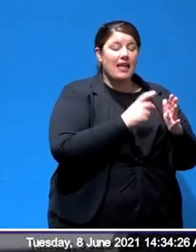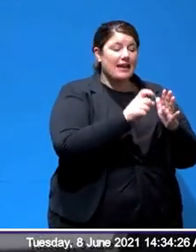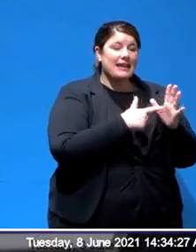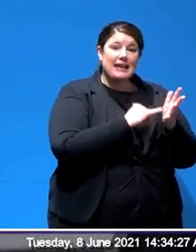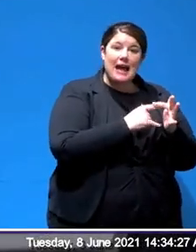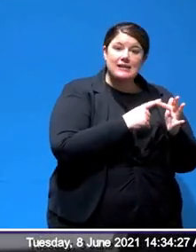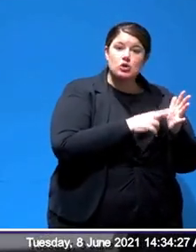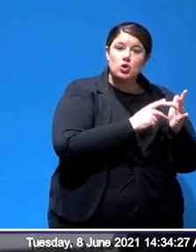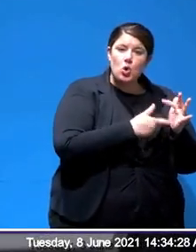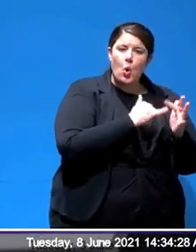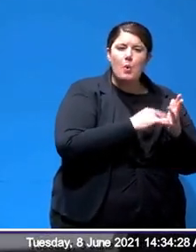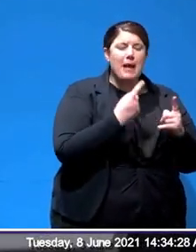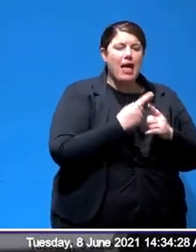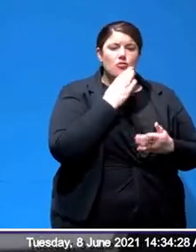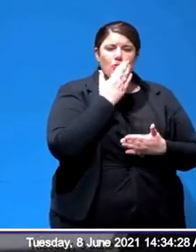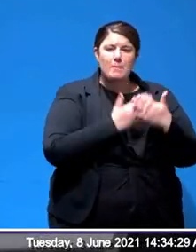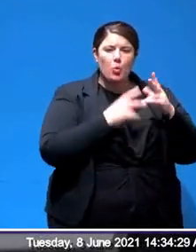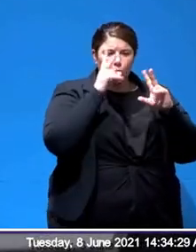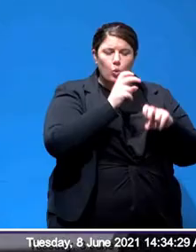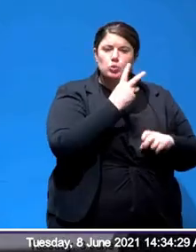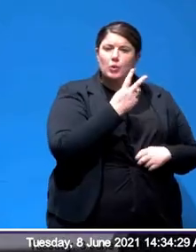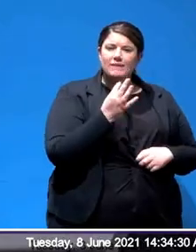I think it accumulated to form a picture in the end.